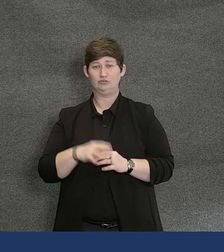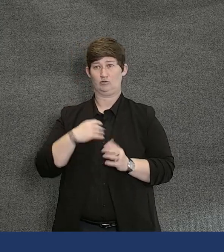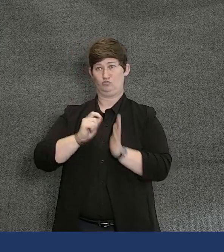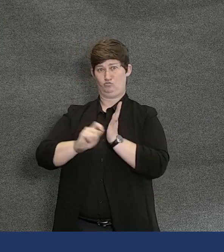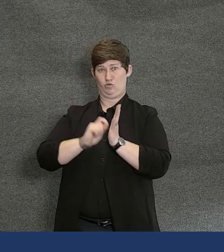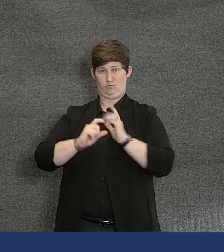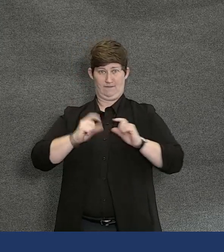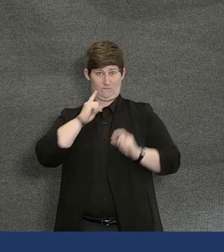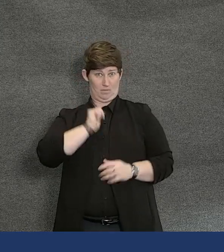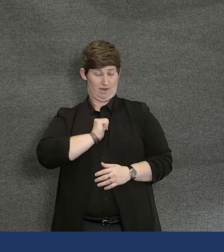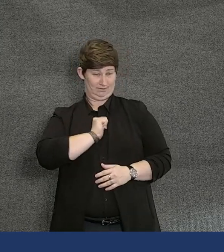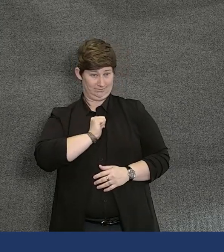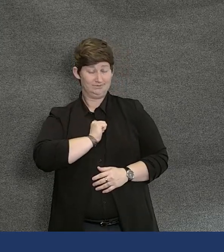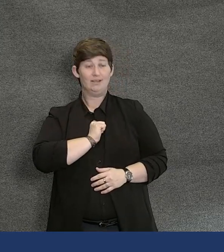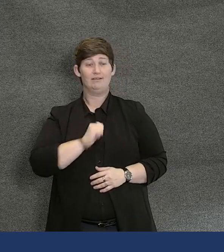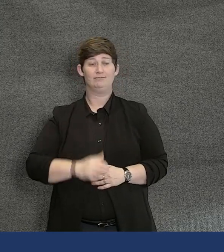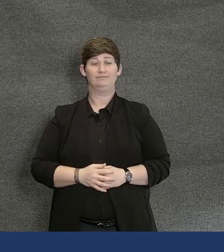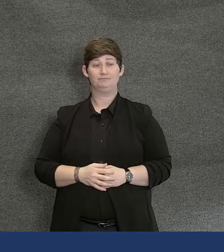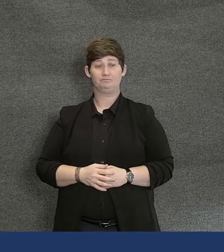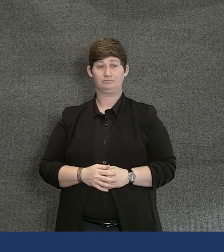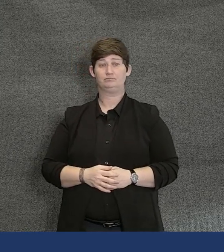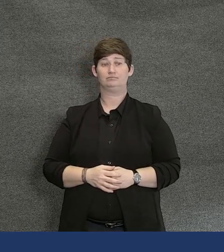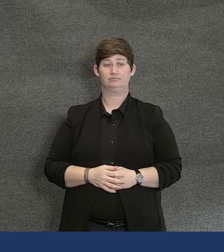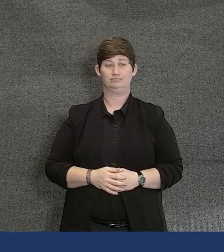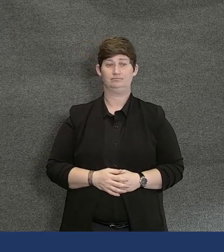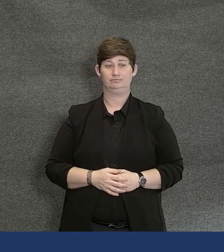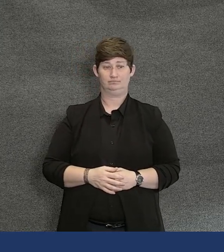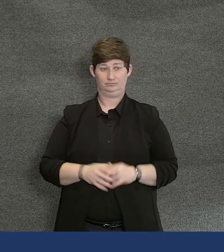that I am in one of those representatives' districts.